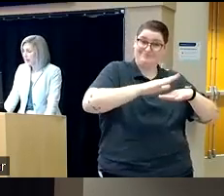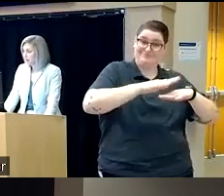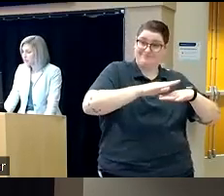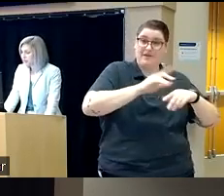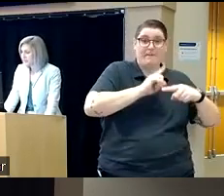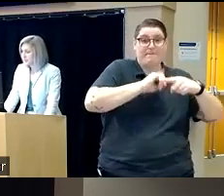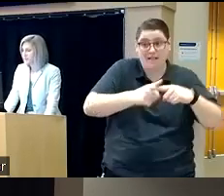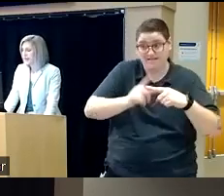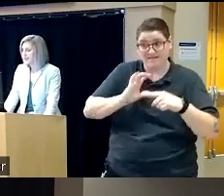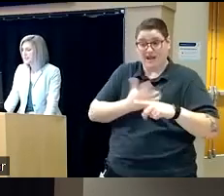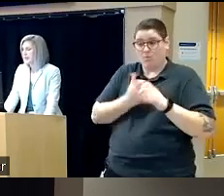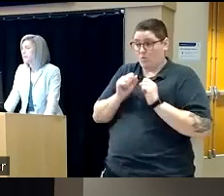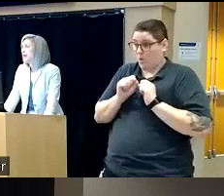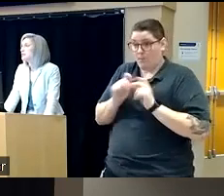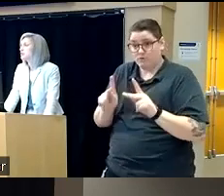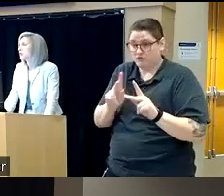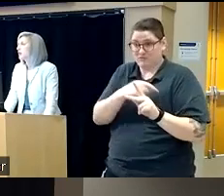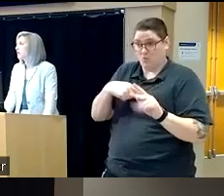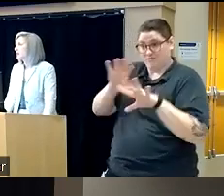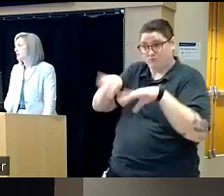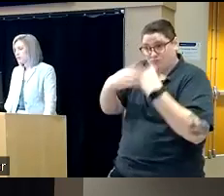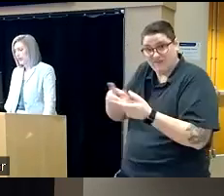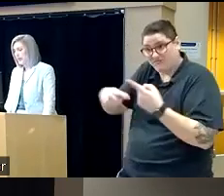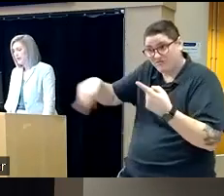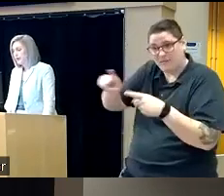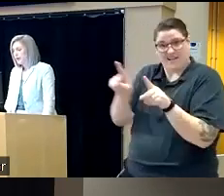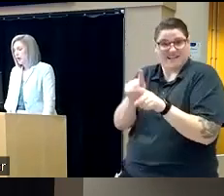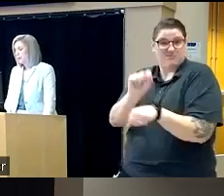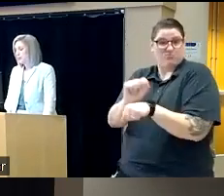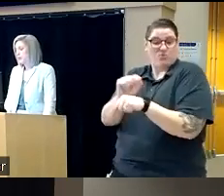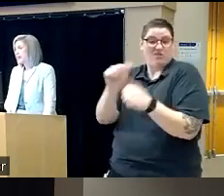and then opportunities provided to them as a strong recovery employee coupled